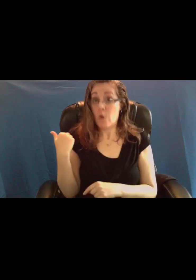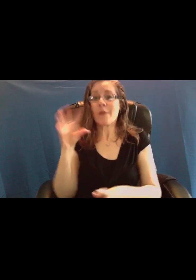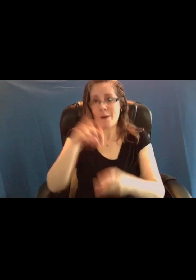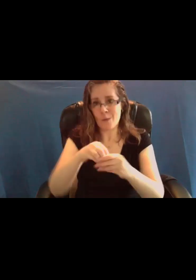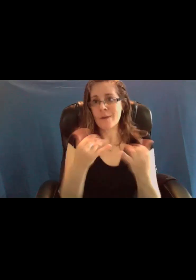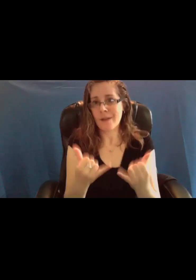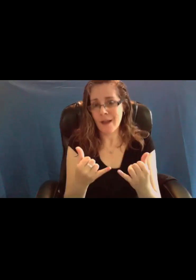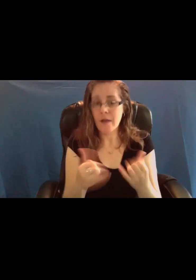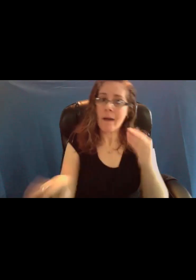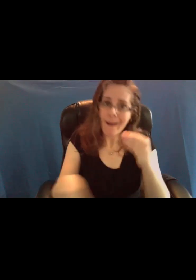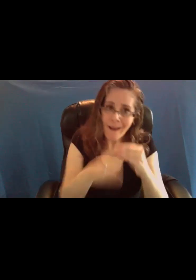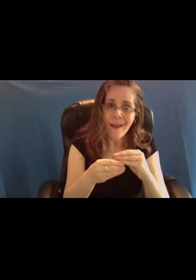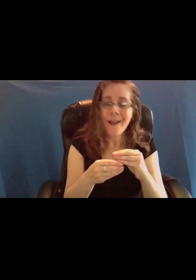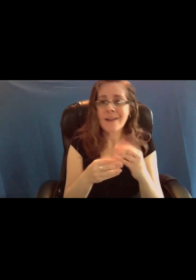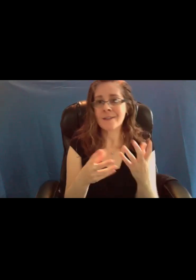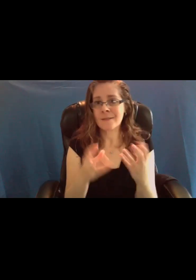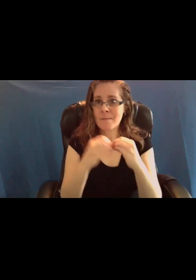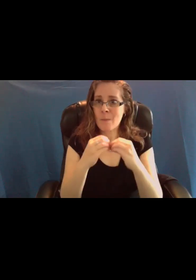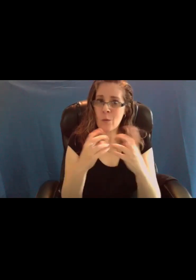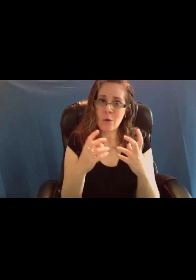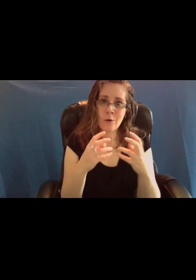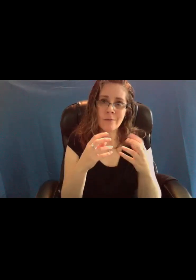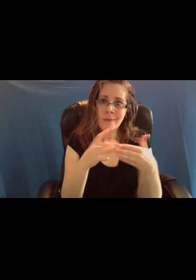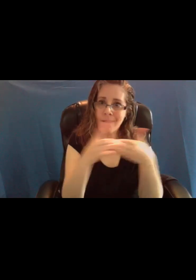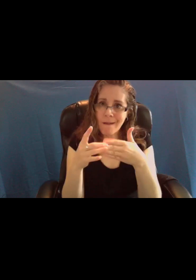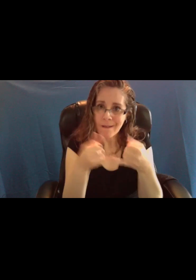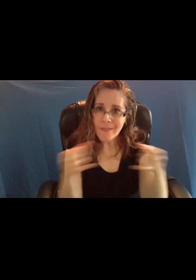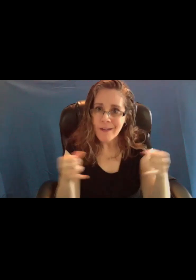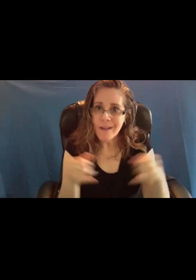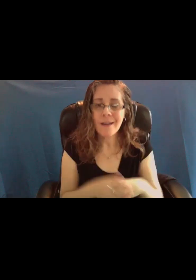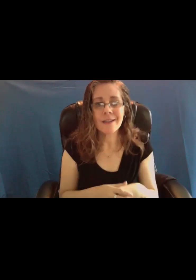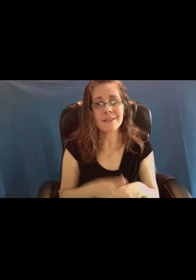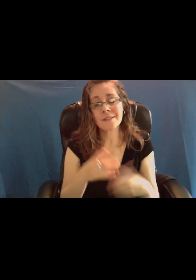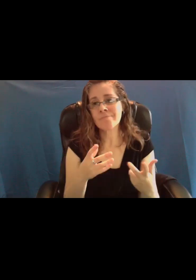mobile responsive websites, support for low-vision users, and